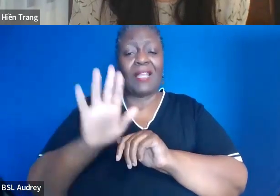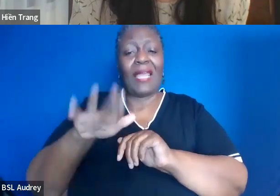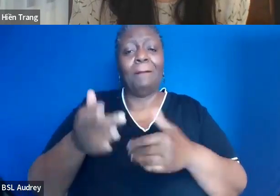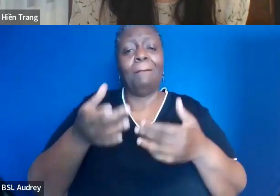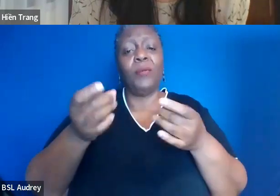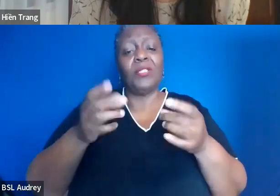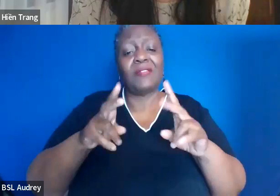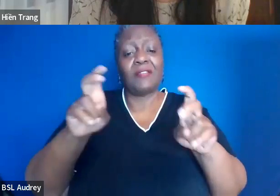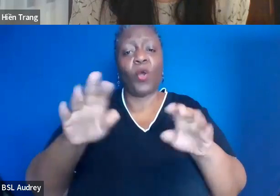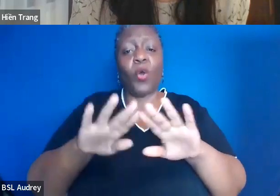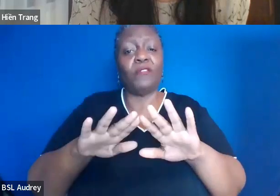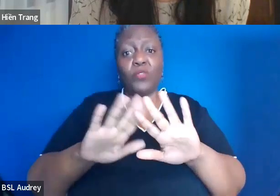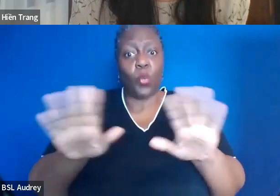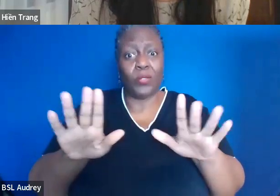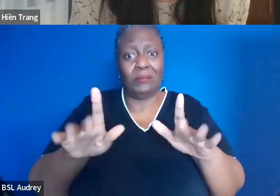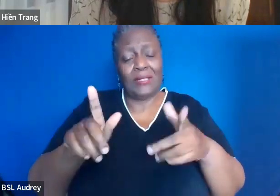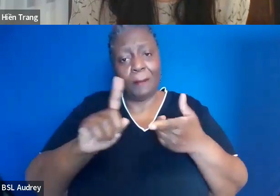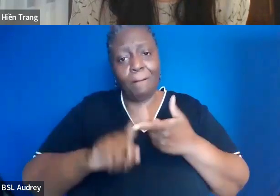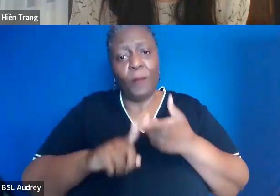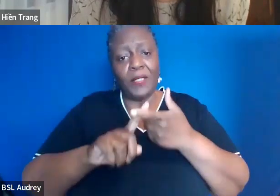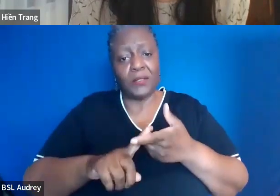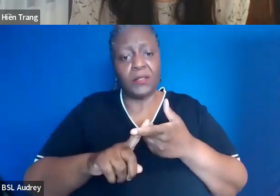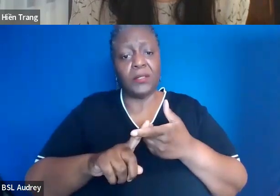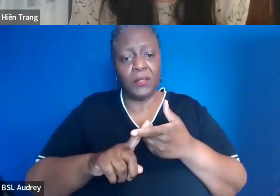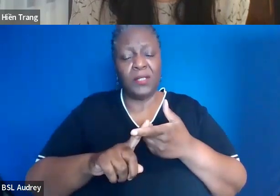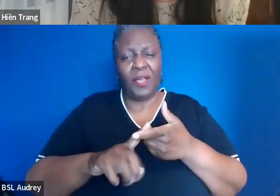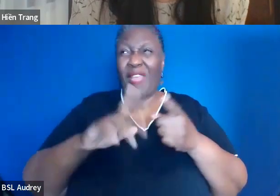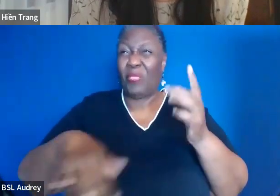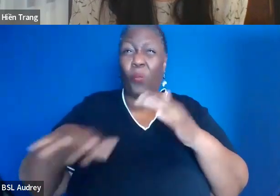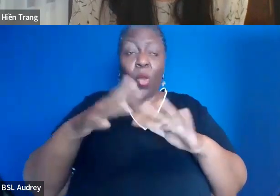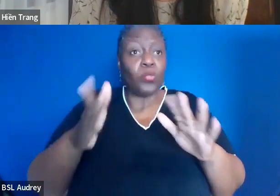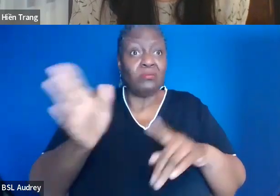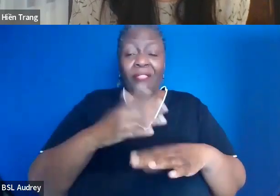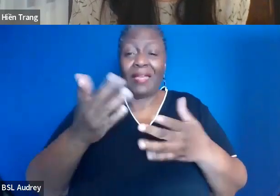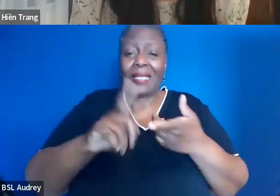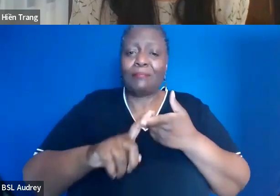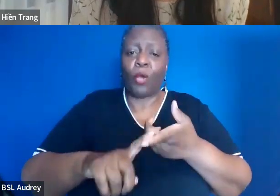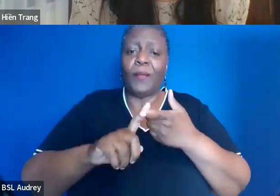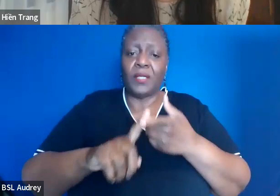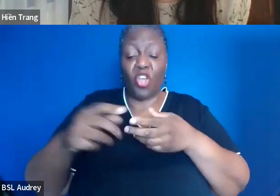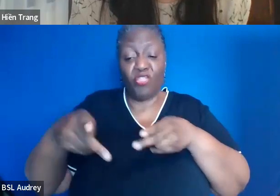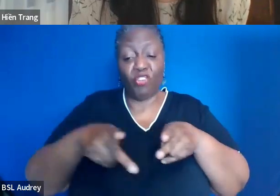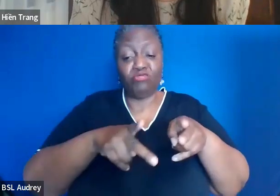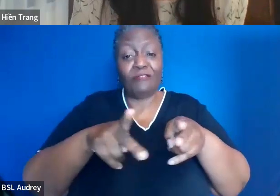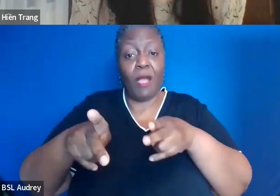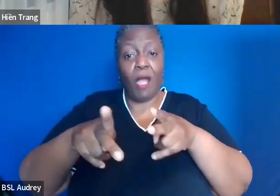impermanence um of observing impermanence in the world and the river replacing itself again and